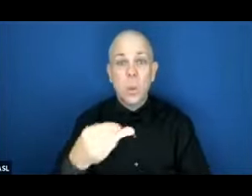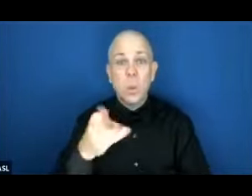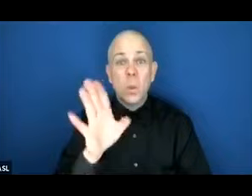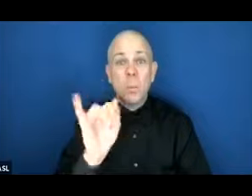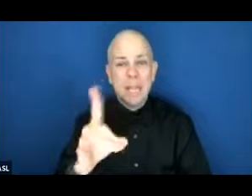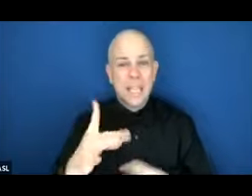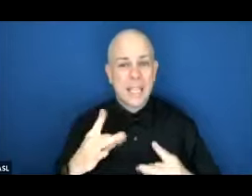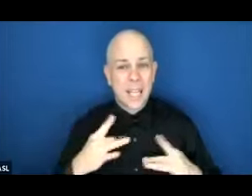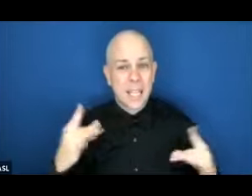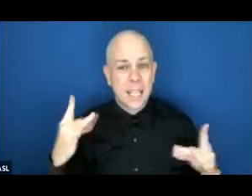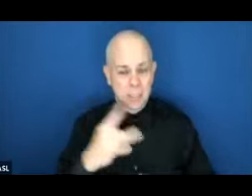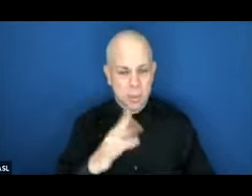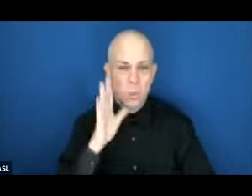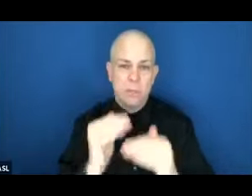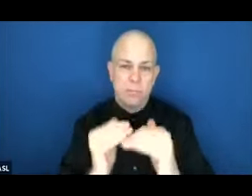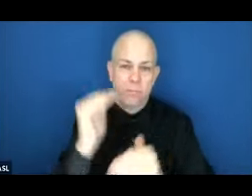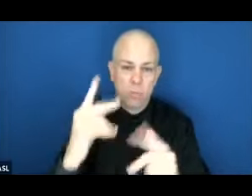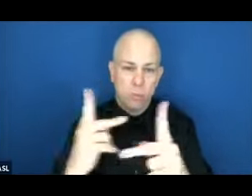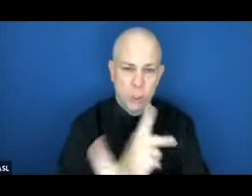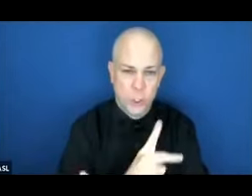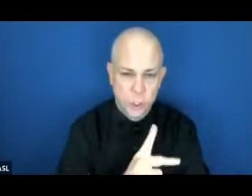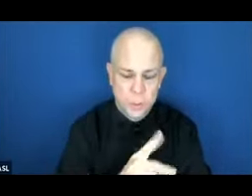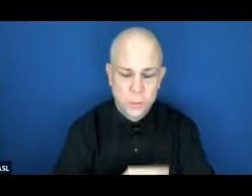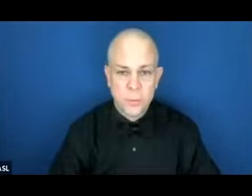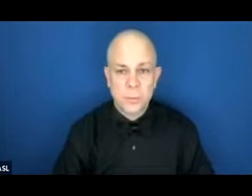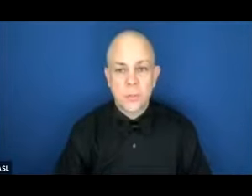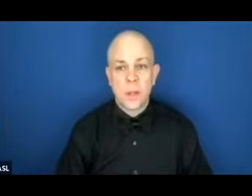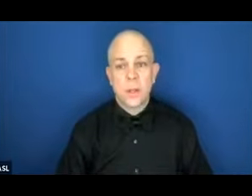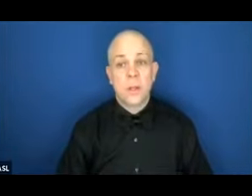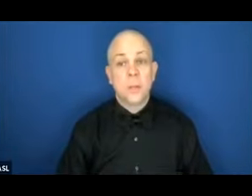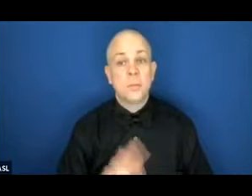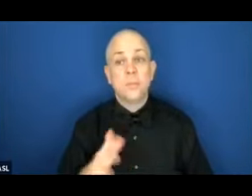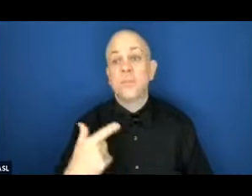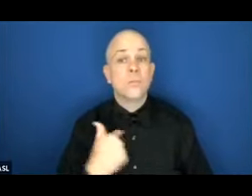in terms of active fire weather with those winds though there will be the